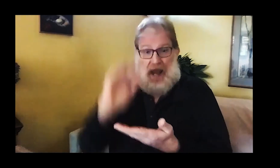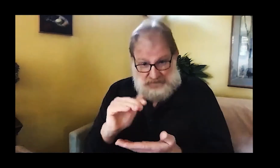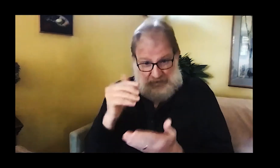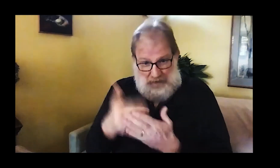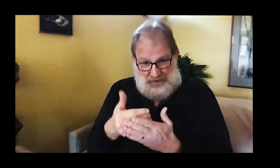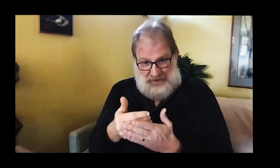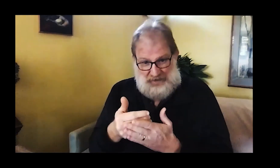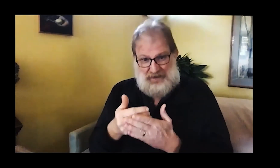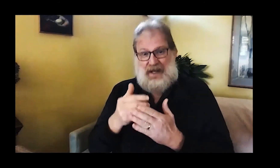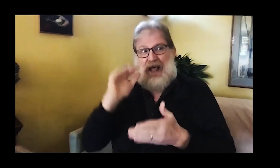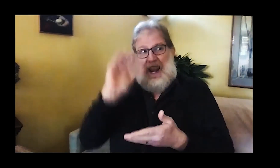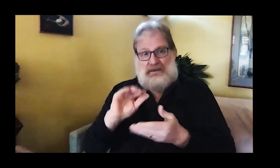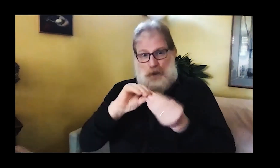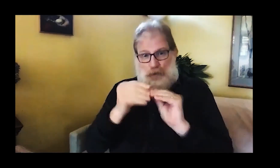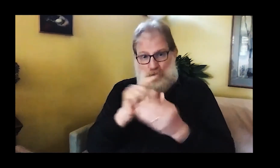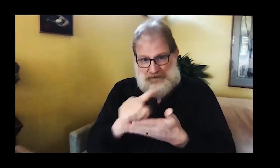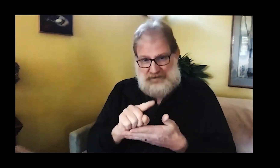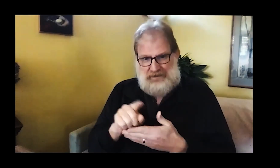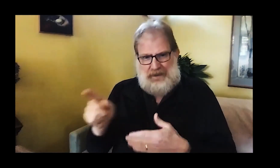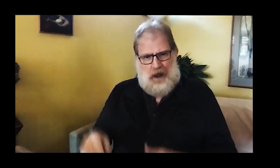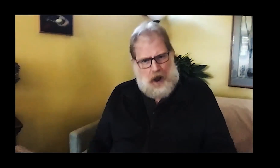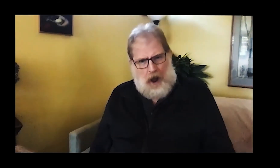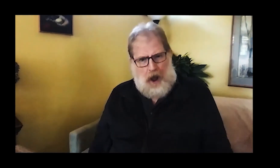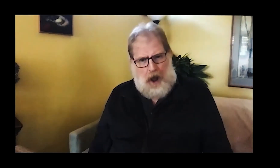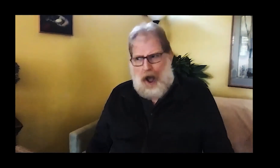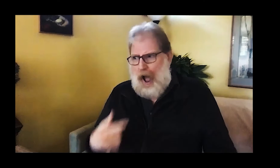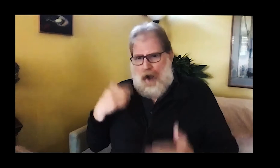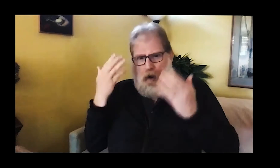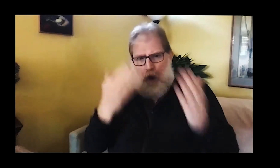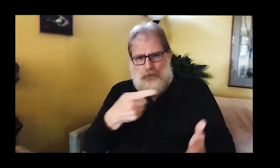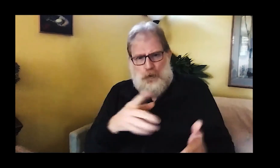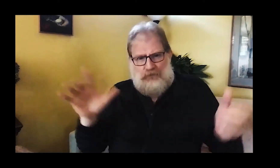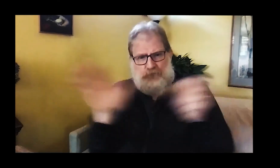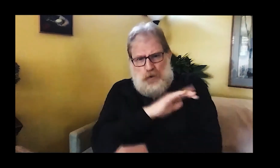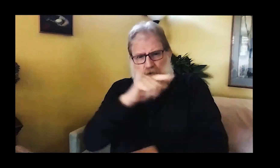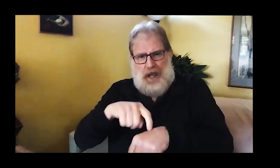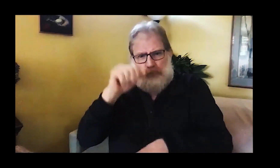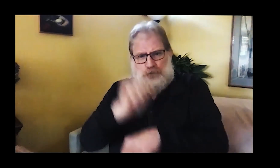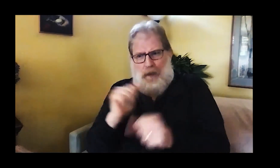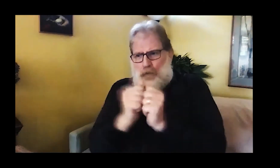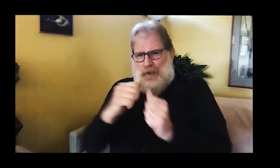for less money and less number of weeks than he had offered at OSF. He'd offered me a full-time